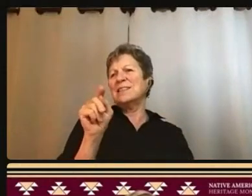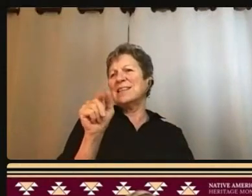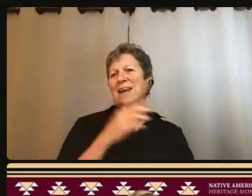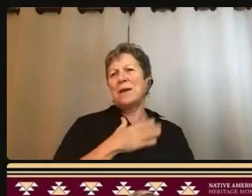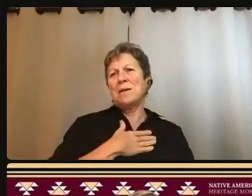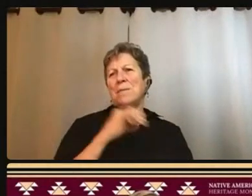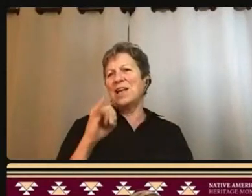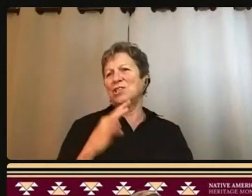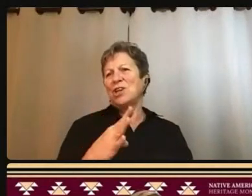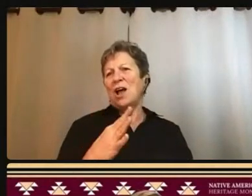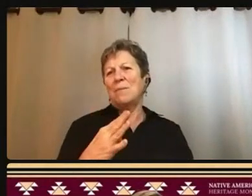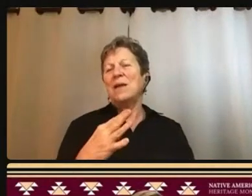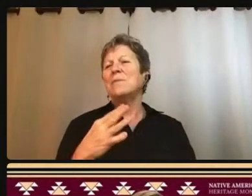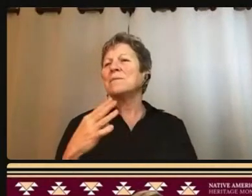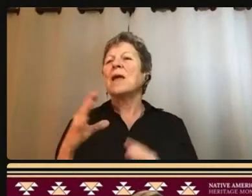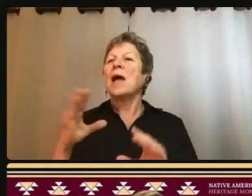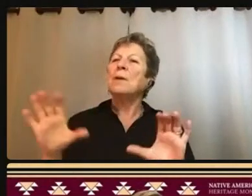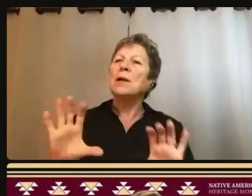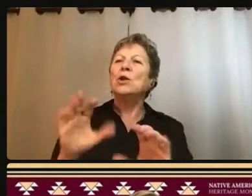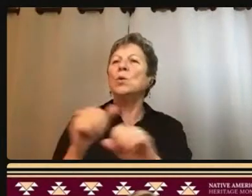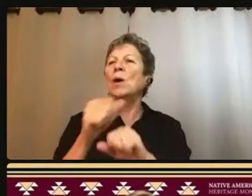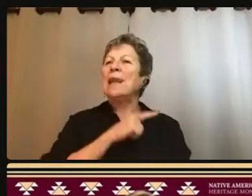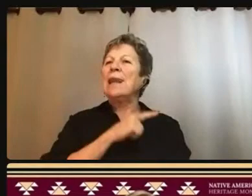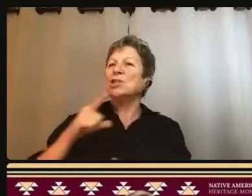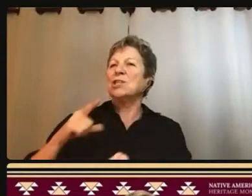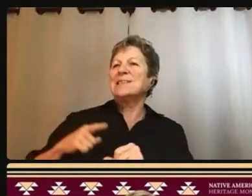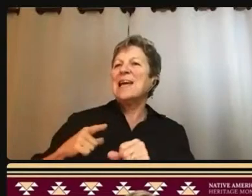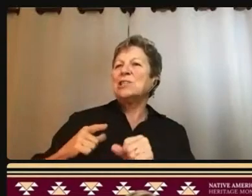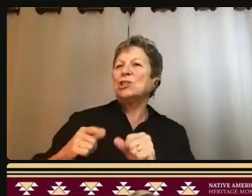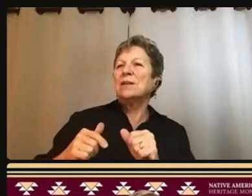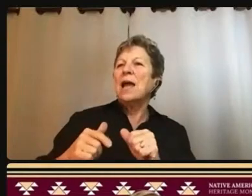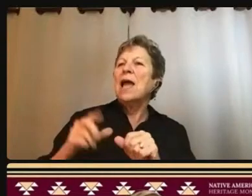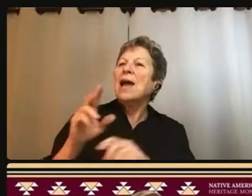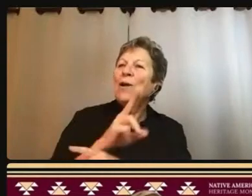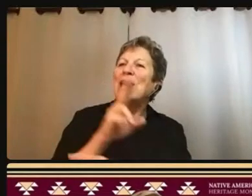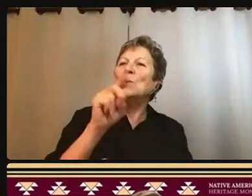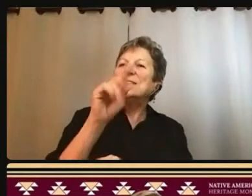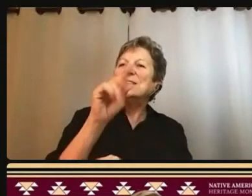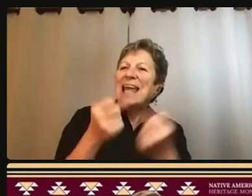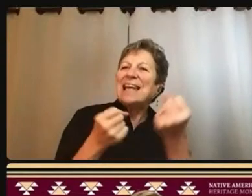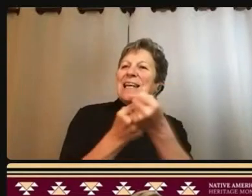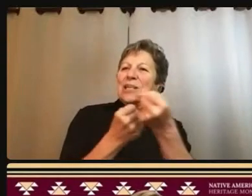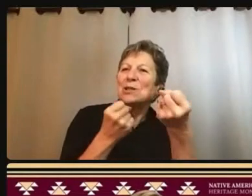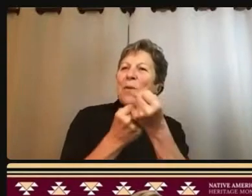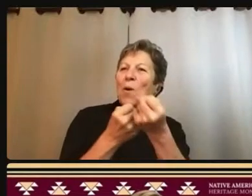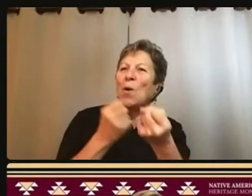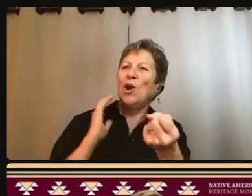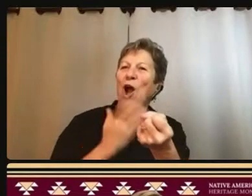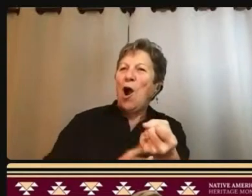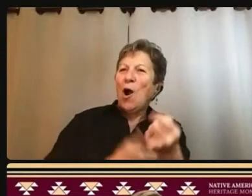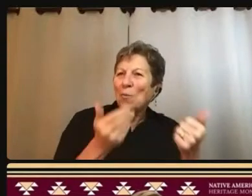BACK AND TAKE A LOOK AT BUT I USE DATA REGULARLY.